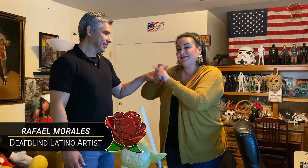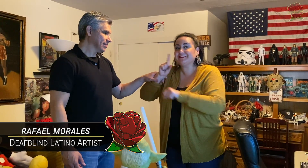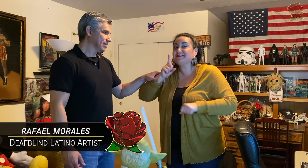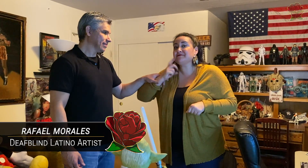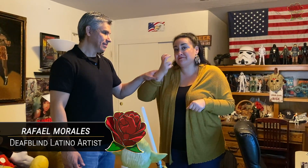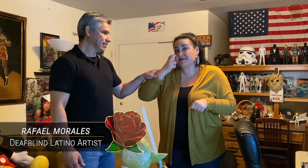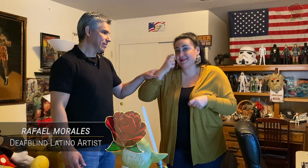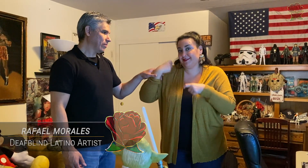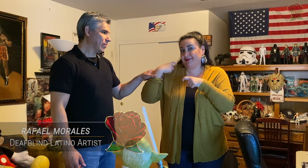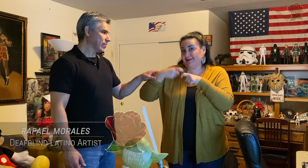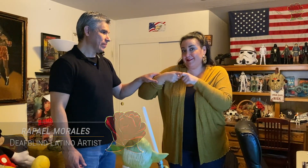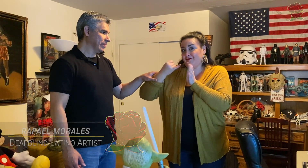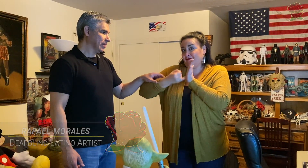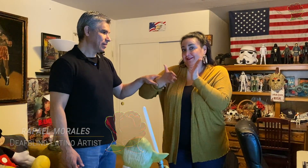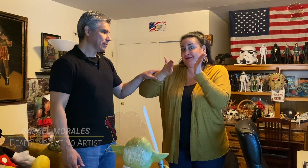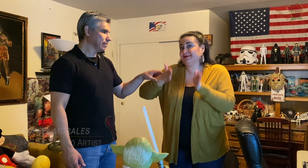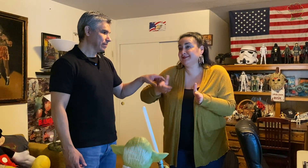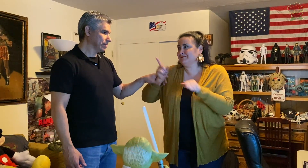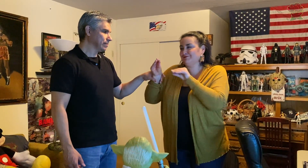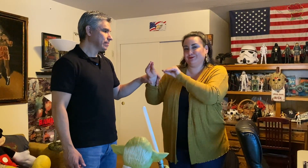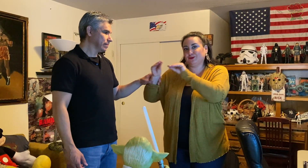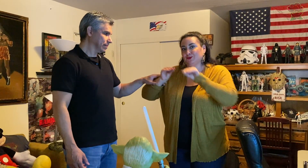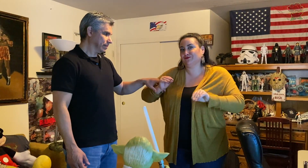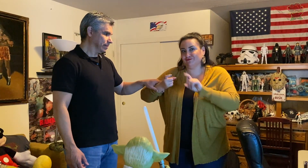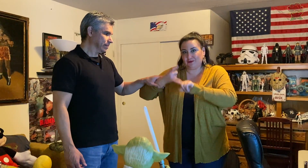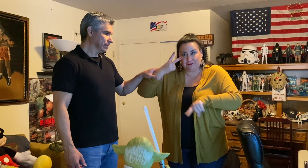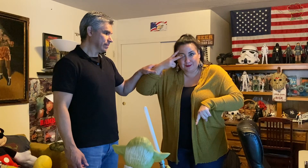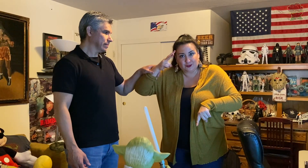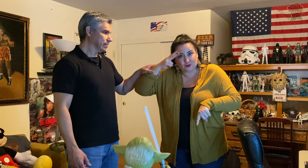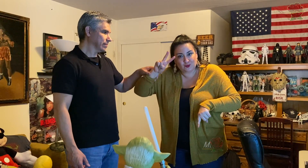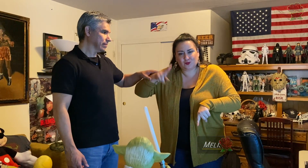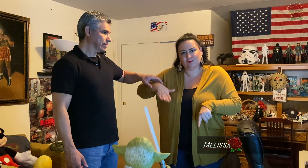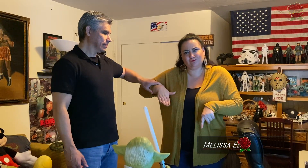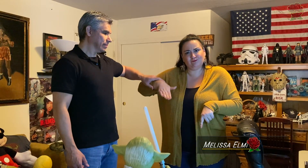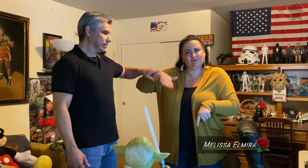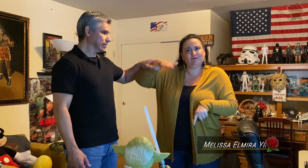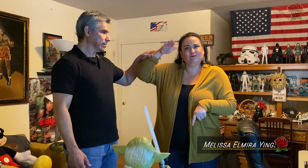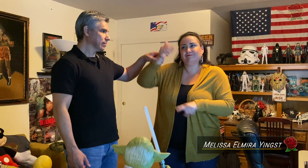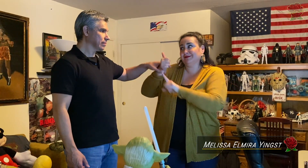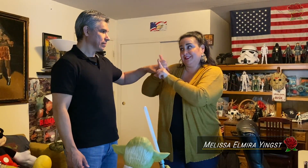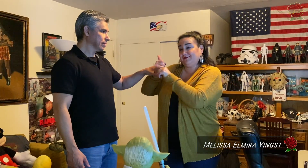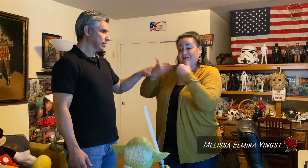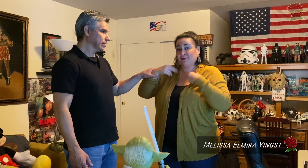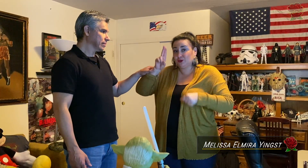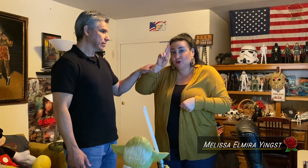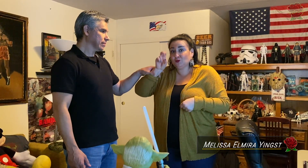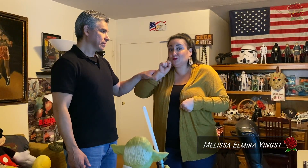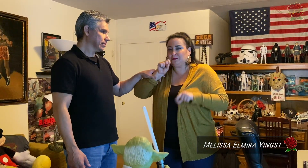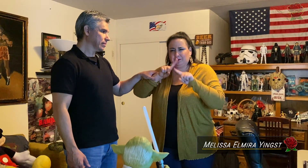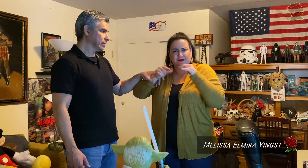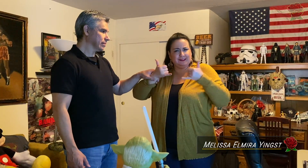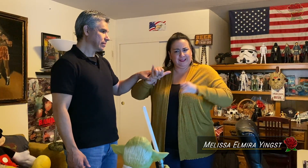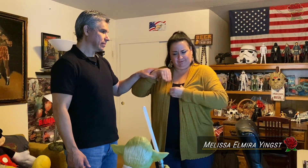He is a DeafBlind Latino Artist. He moved here from Mexico. He has Usher's Syndrome,